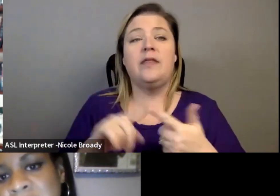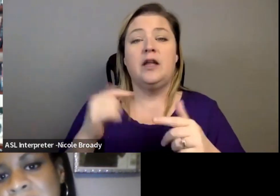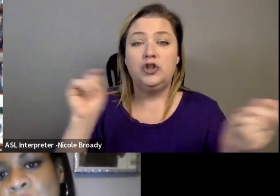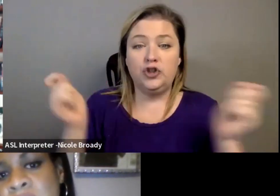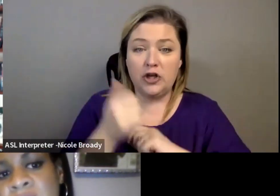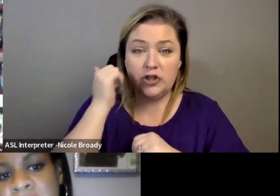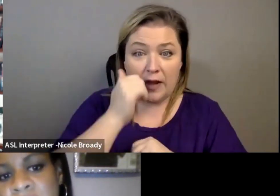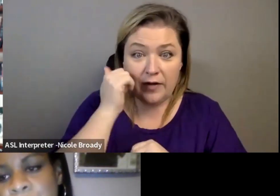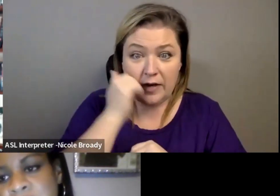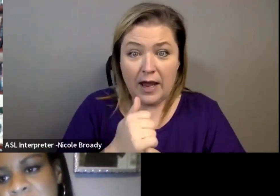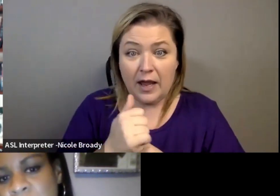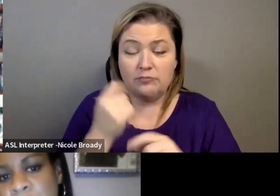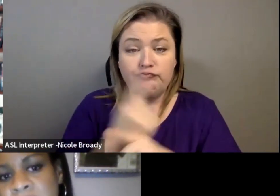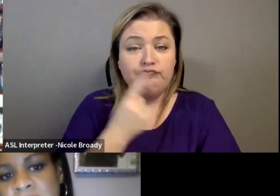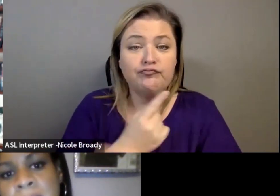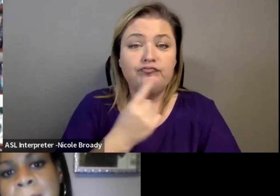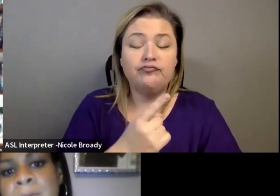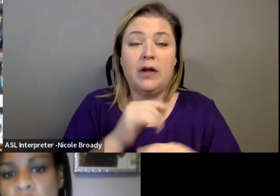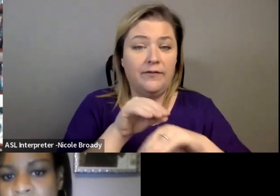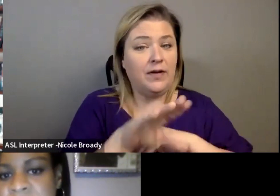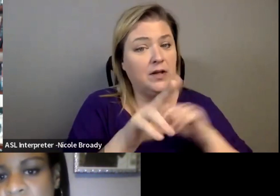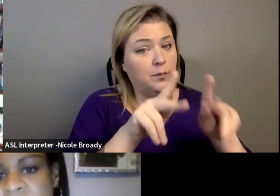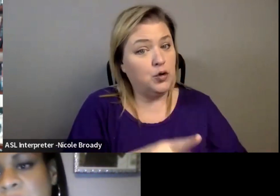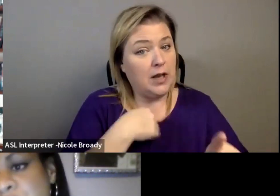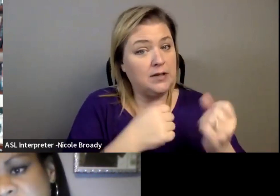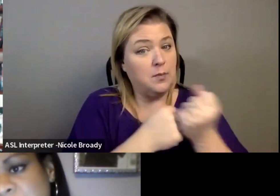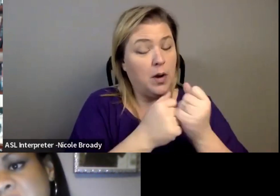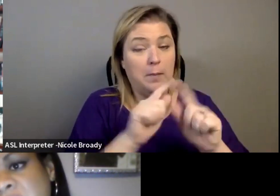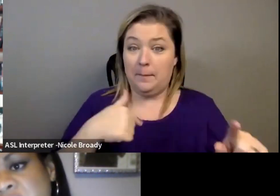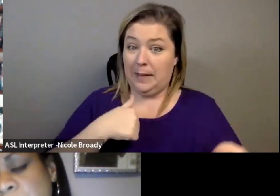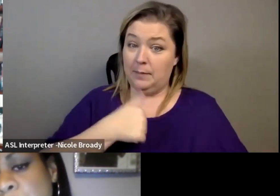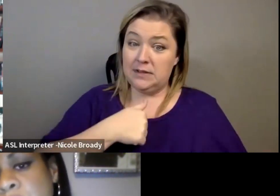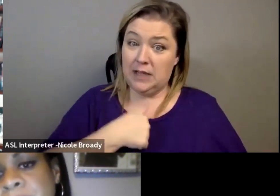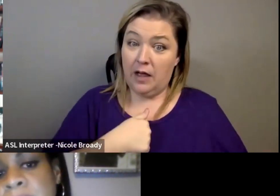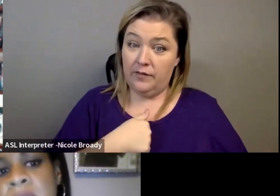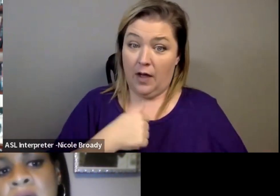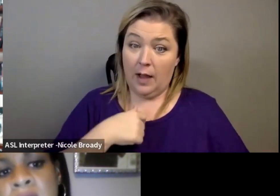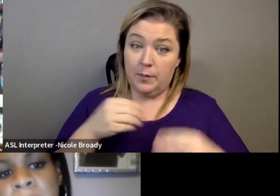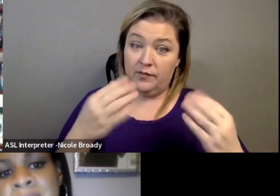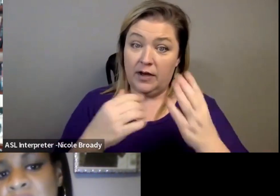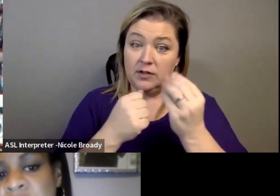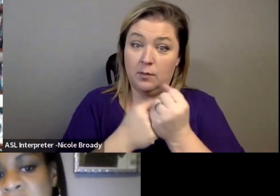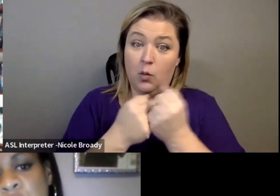that not only affected the person I supported, but also myself as the person providing the support. Getting ready to go